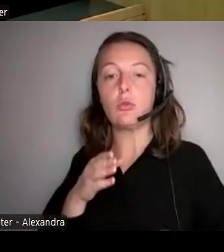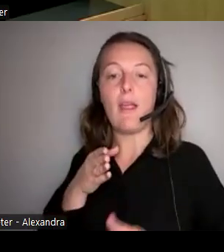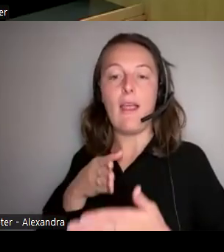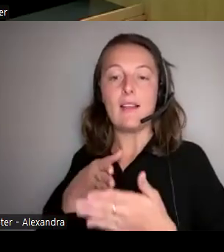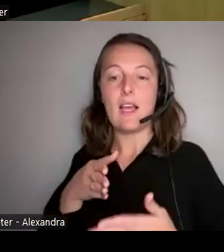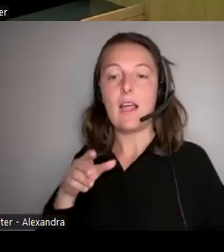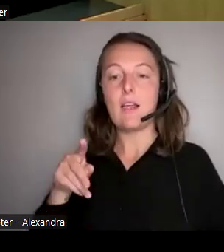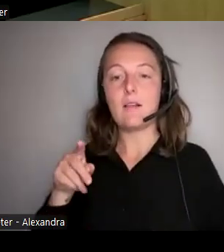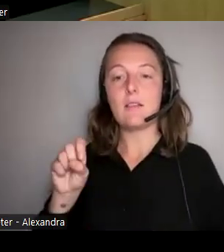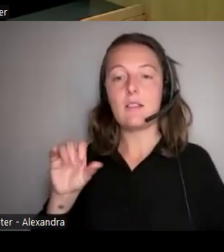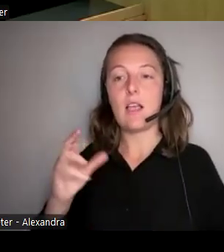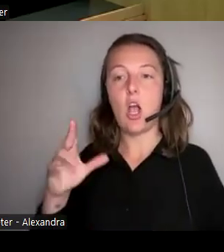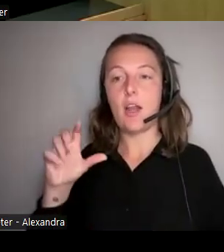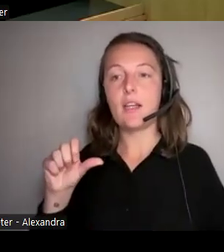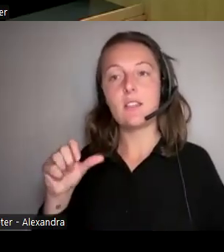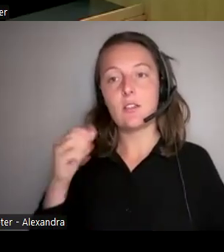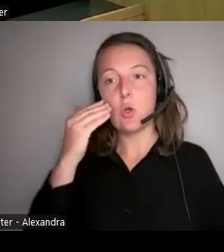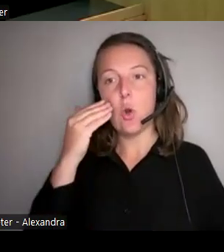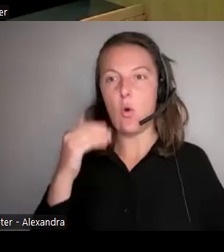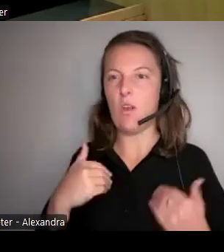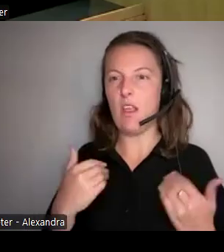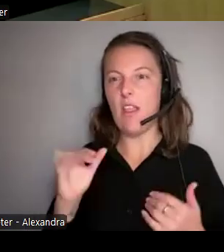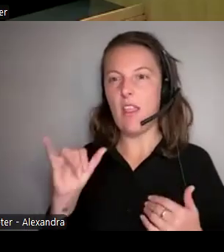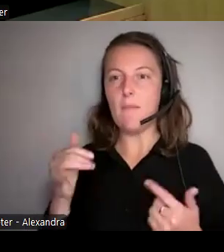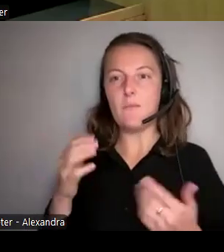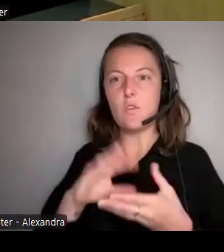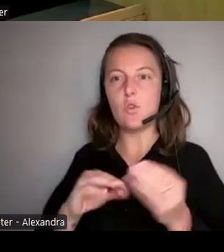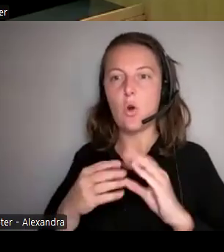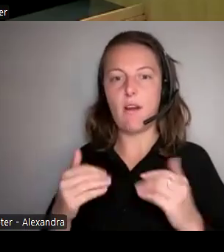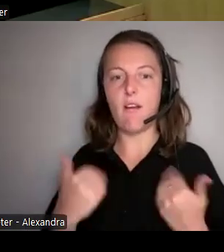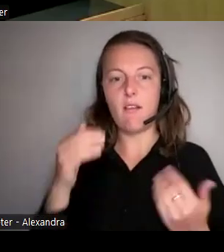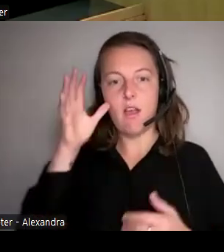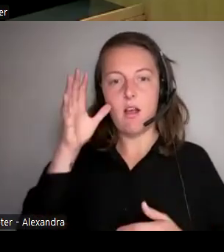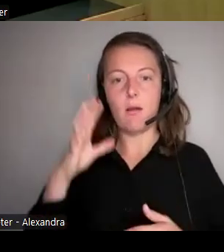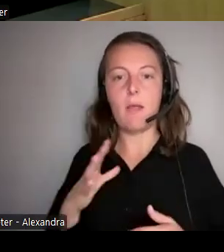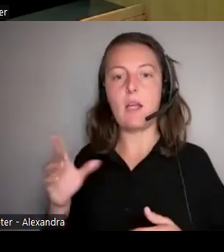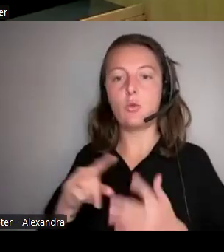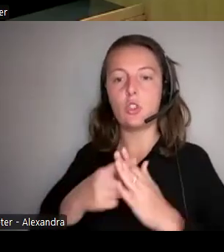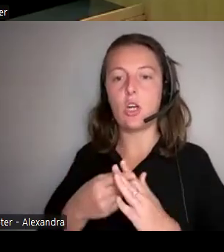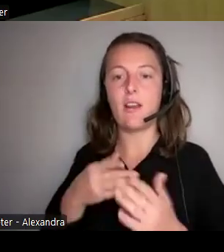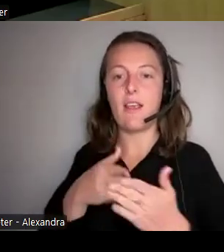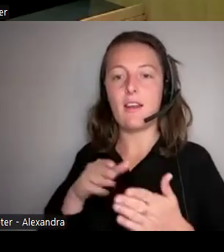that happened with a, you know, a young man who started an antiscychotic and killed his parents.